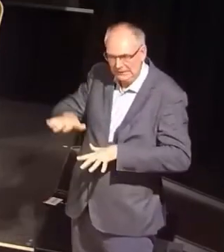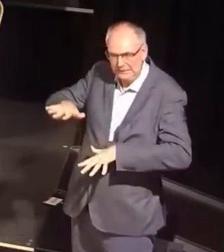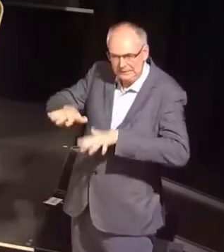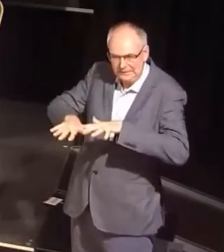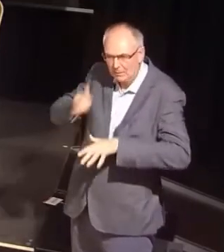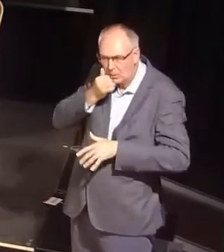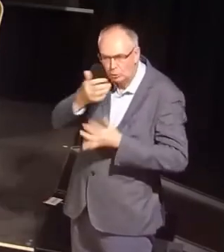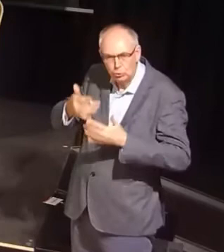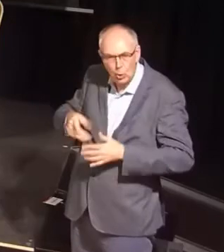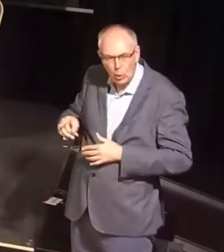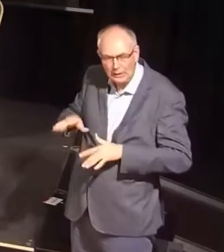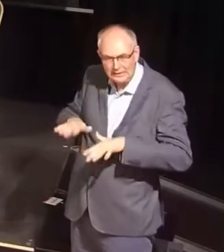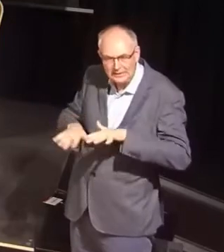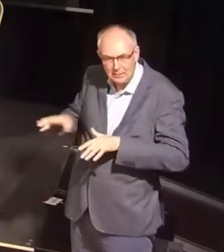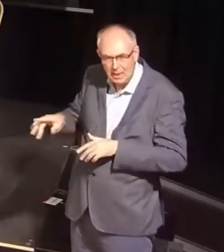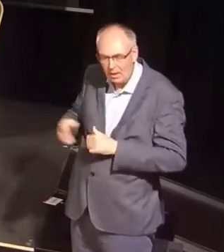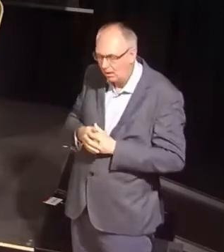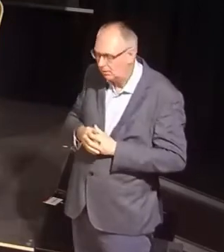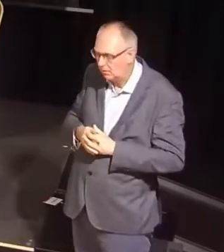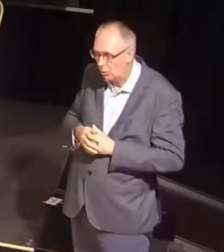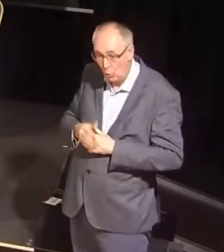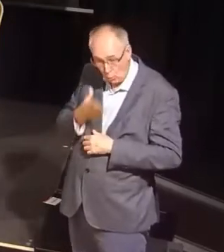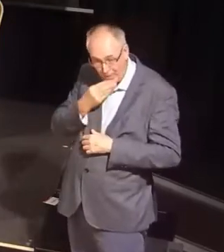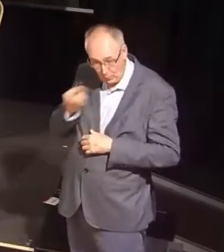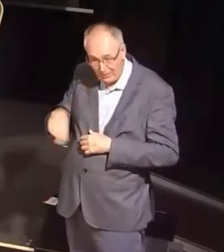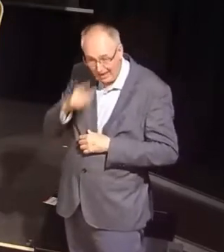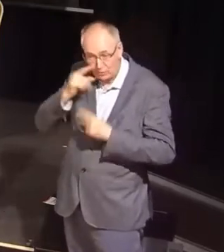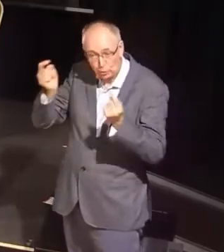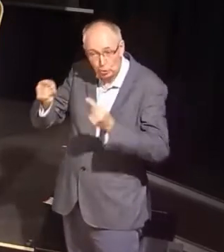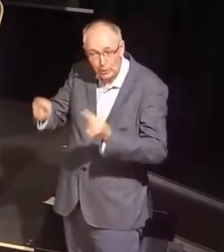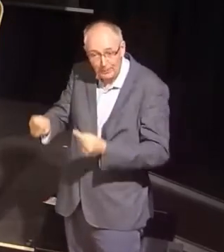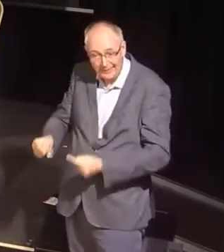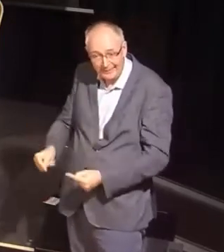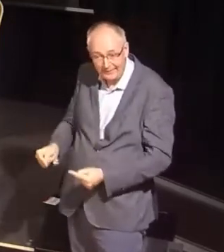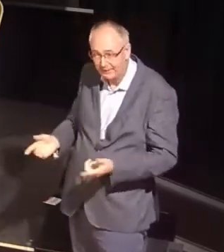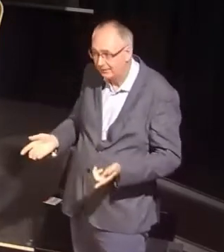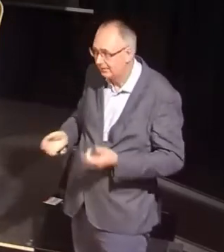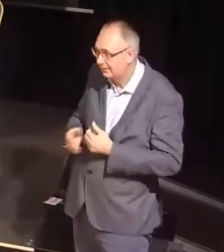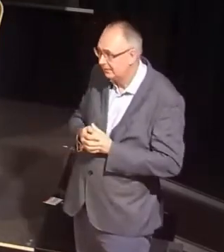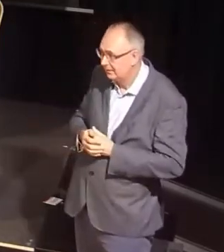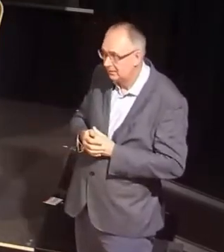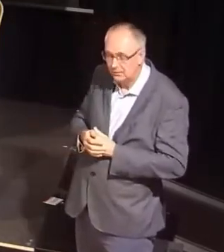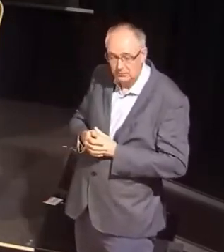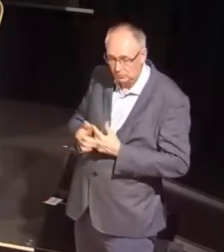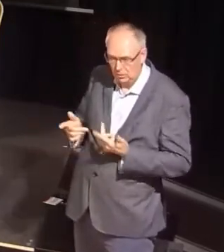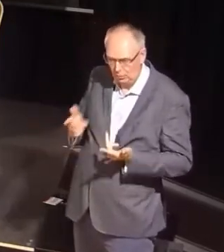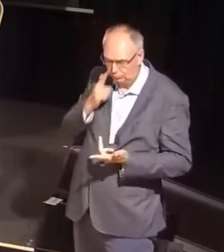So much so that we use it for tournaments, when we do events and things like that and it's incredibly popular.